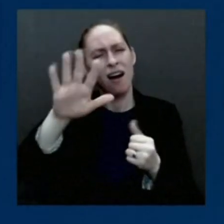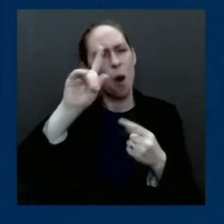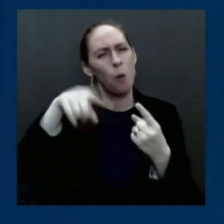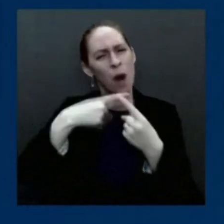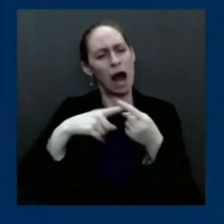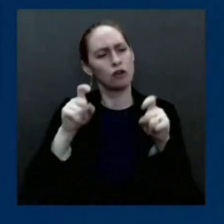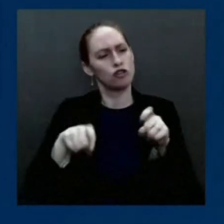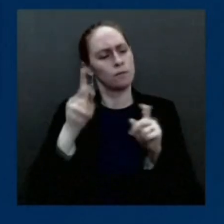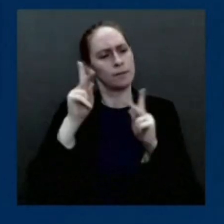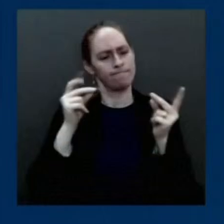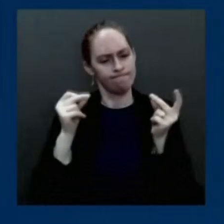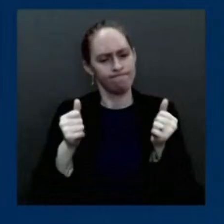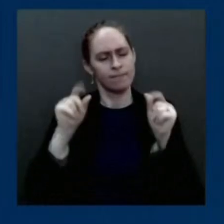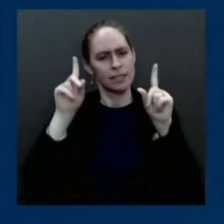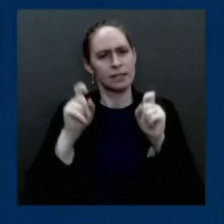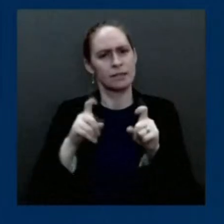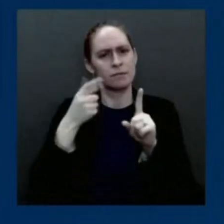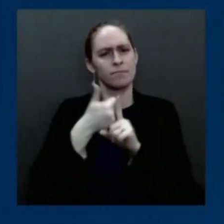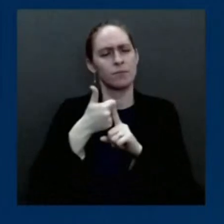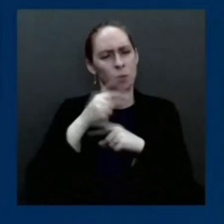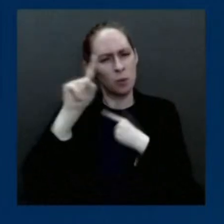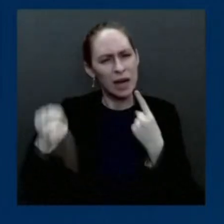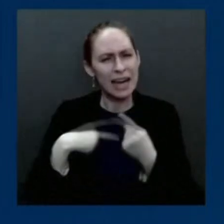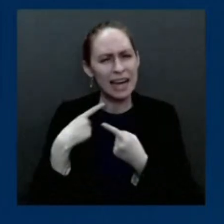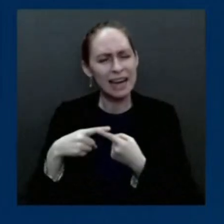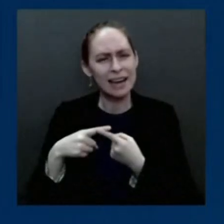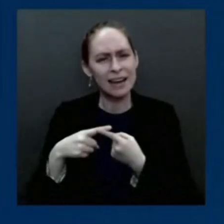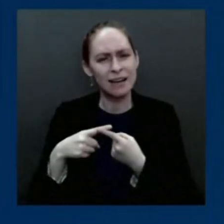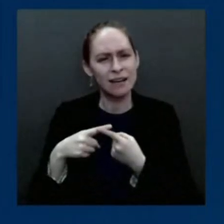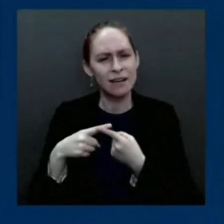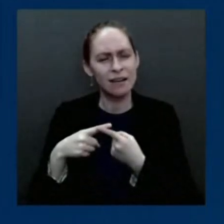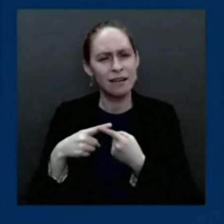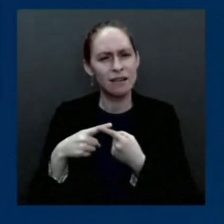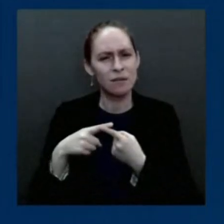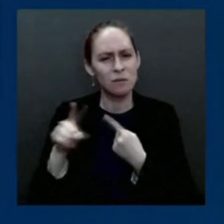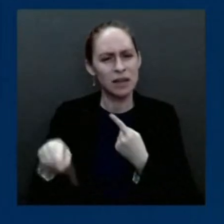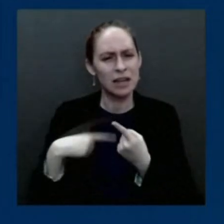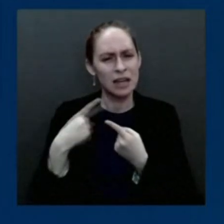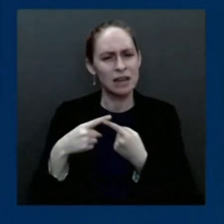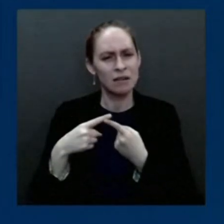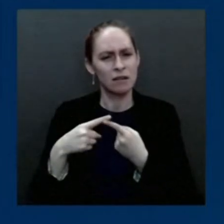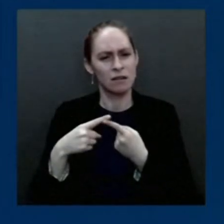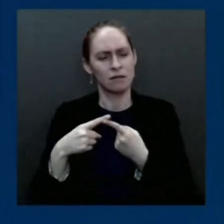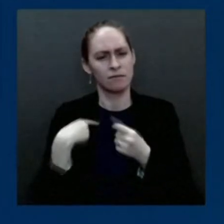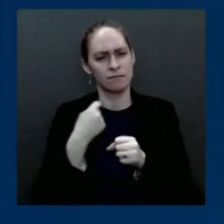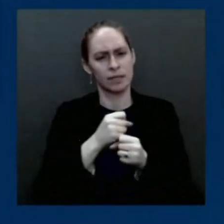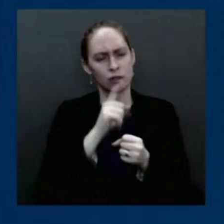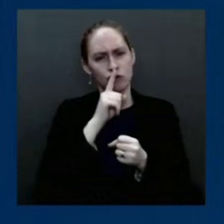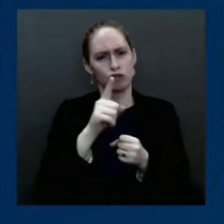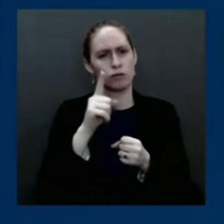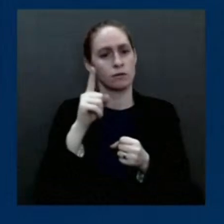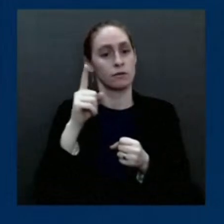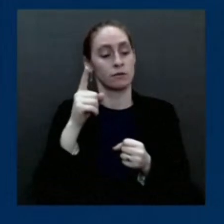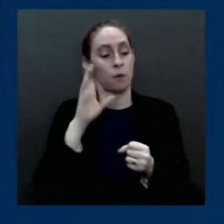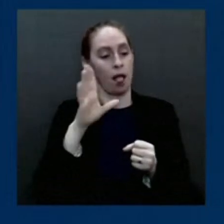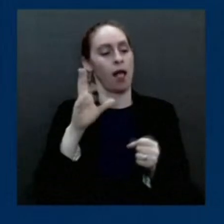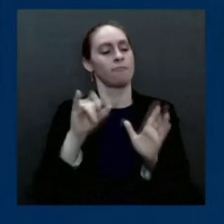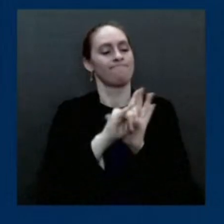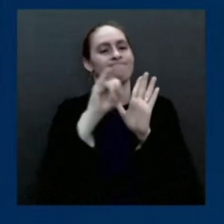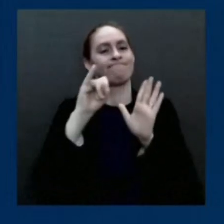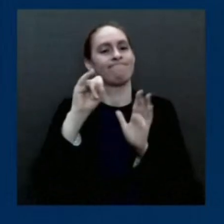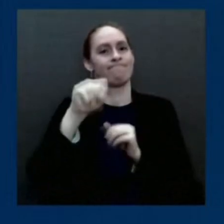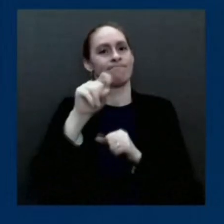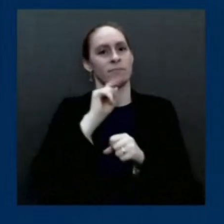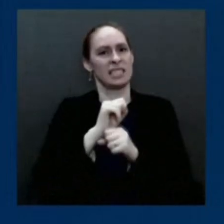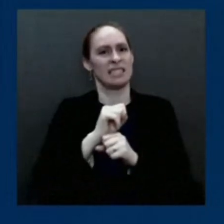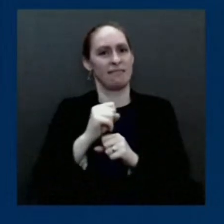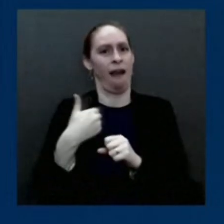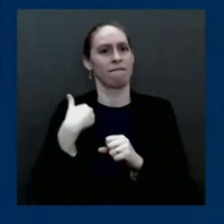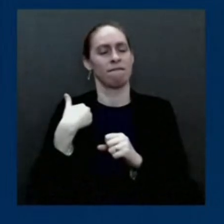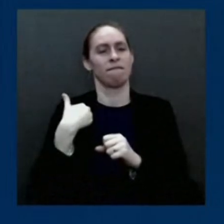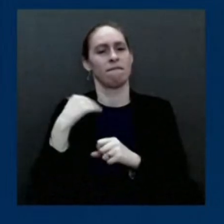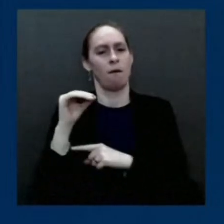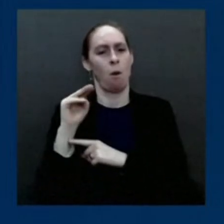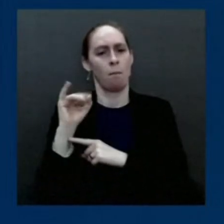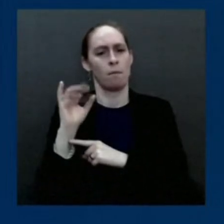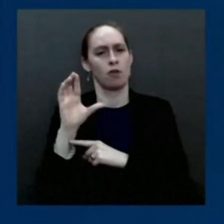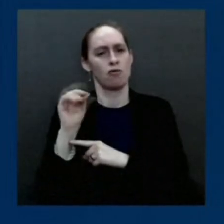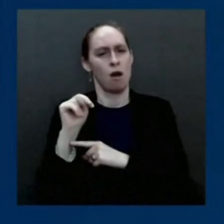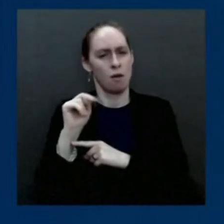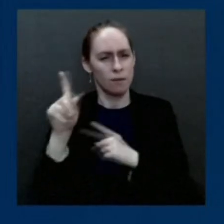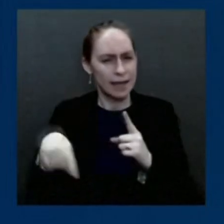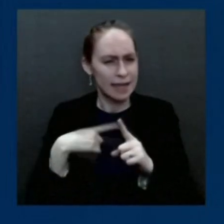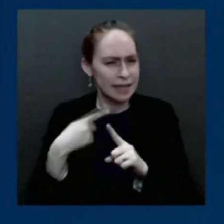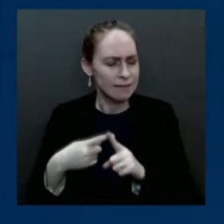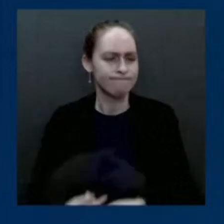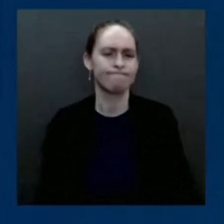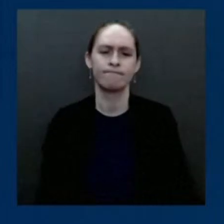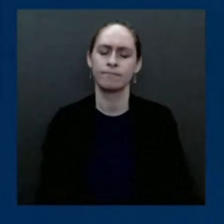AND N YOGIVE AN ACCURATE